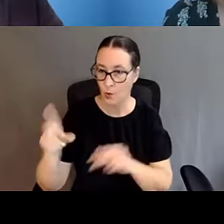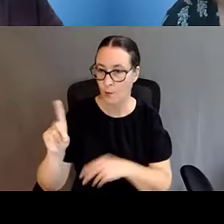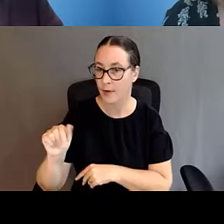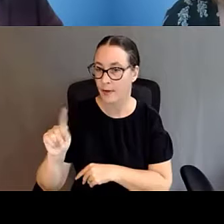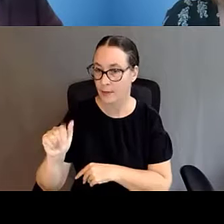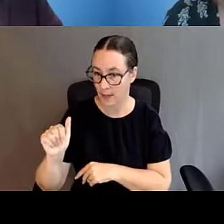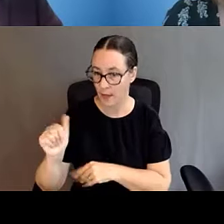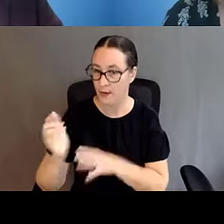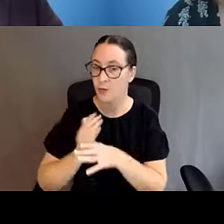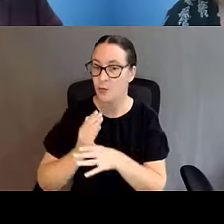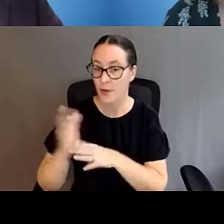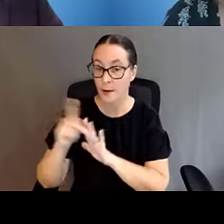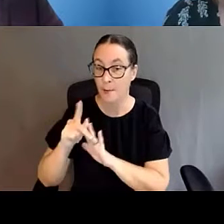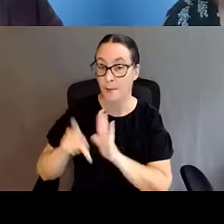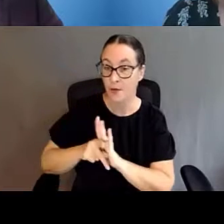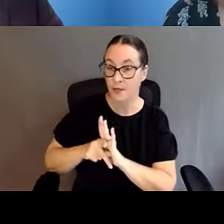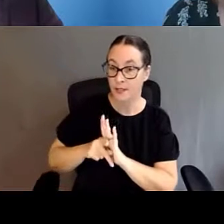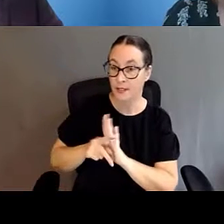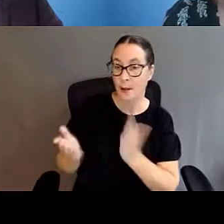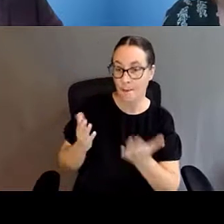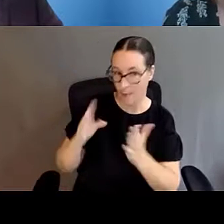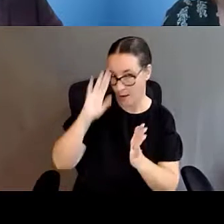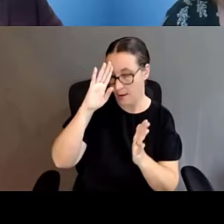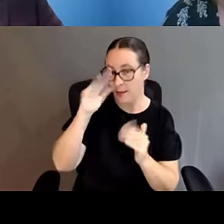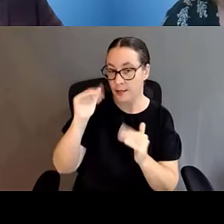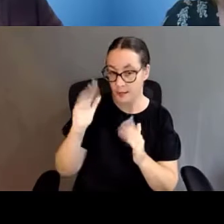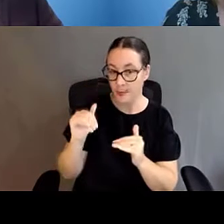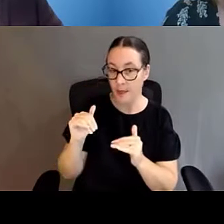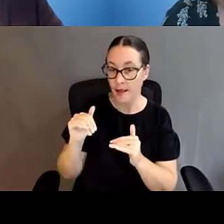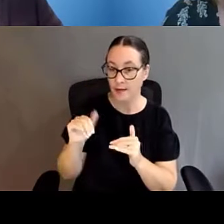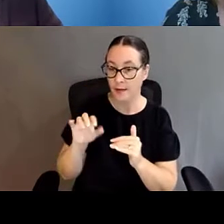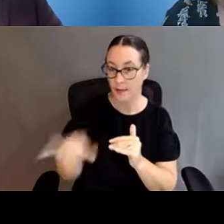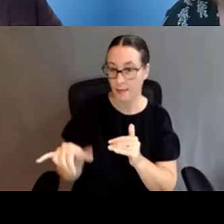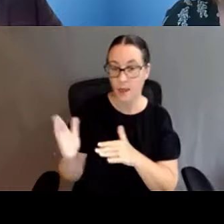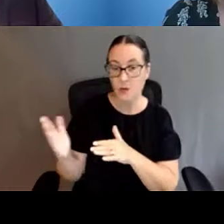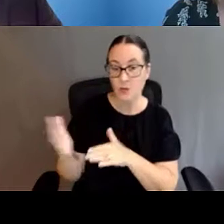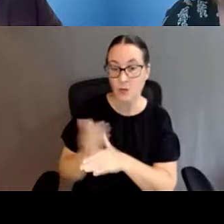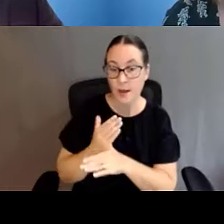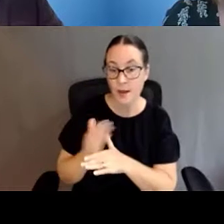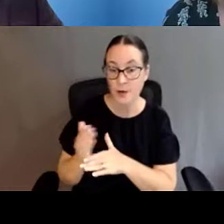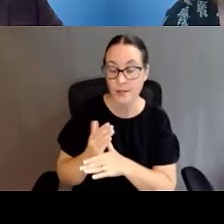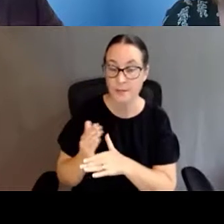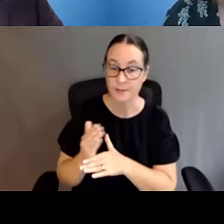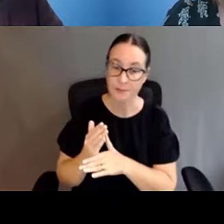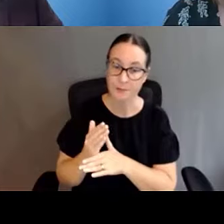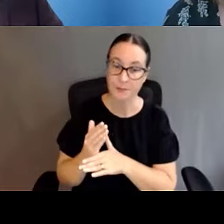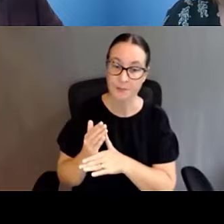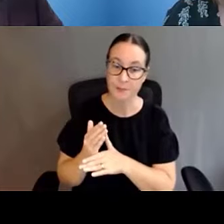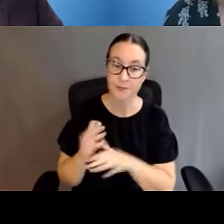which may actually expect sharing of data that could have a potentially broader scope